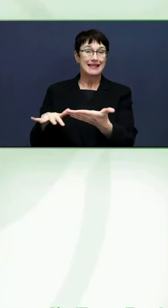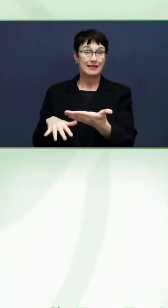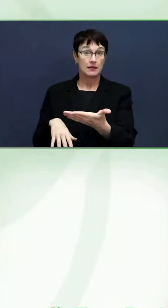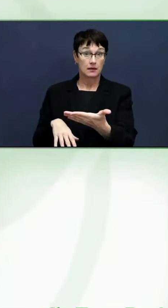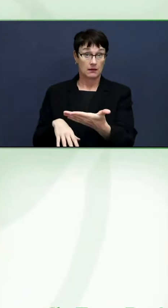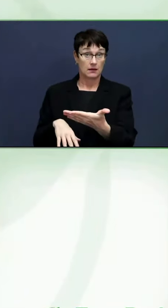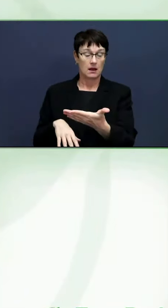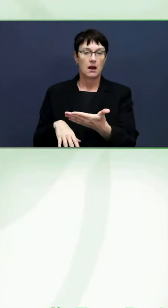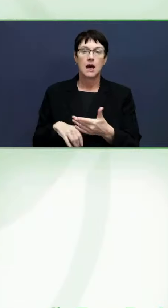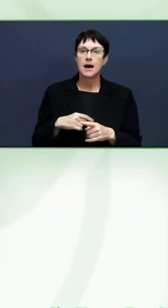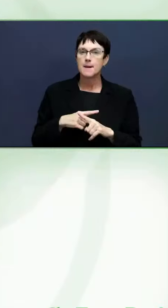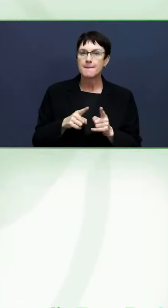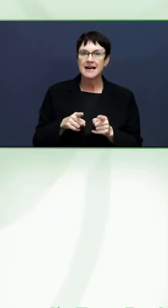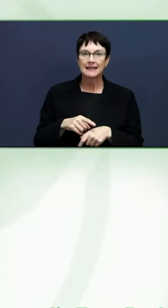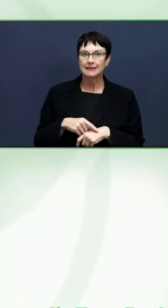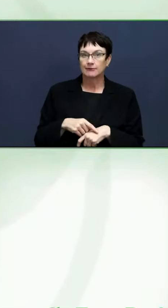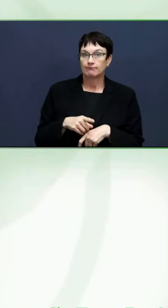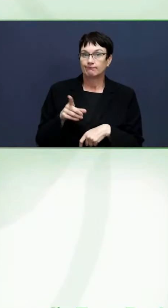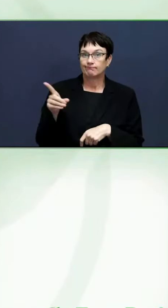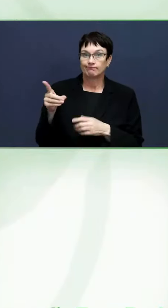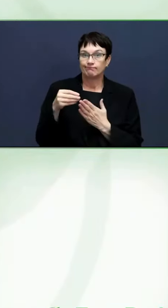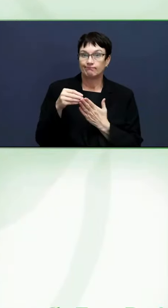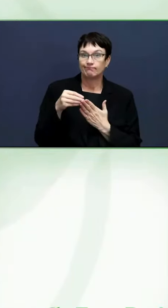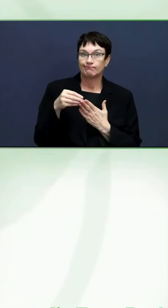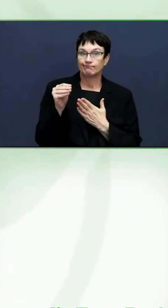And the end result is Braille illiteracy.